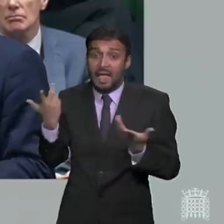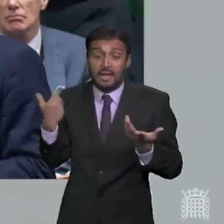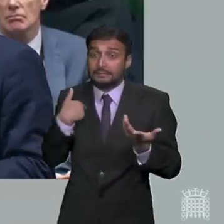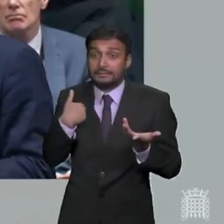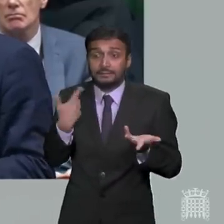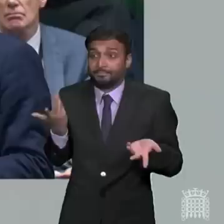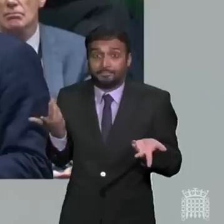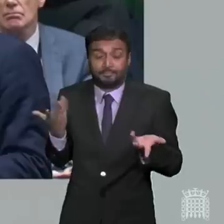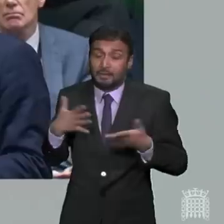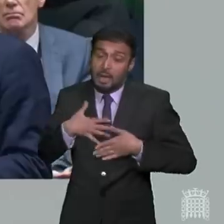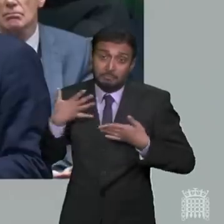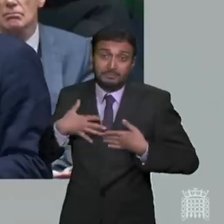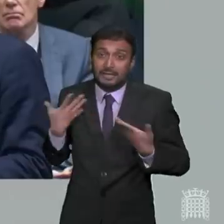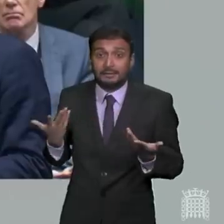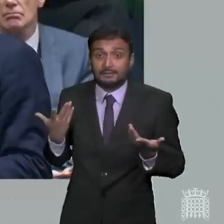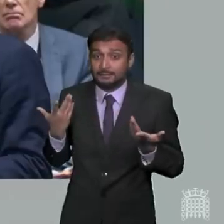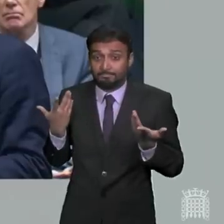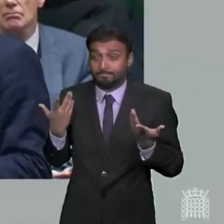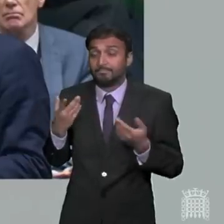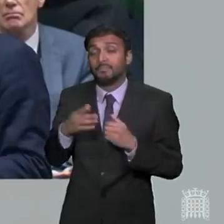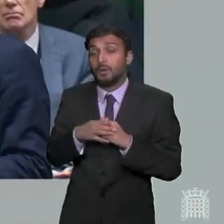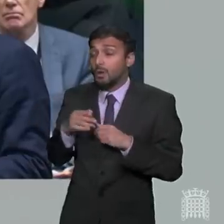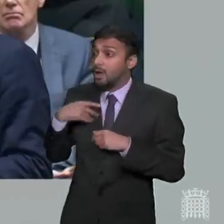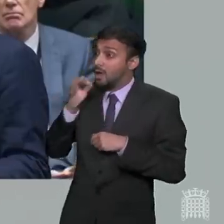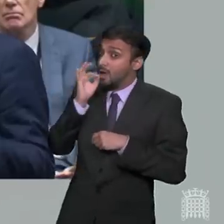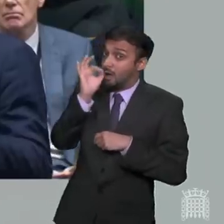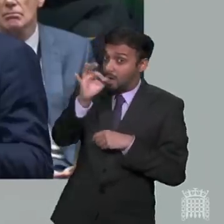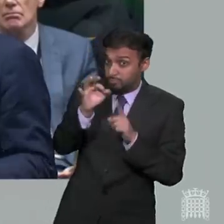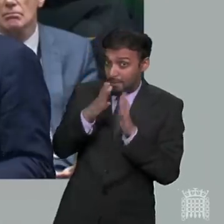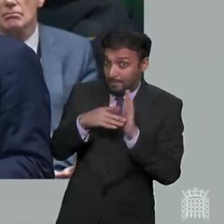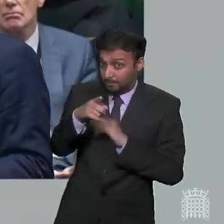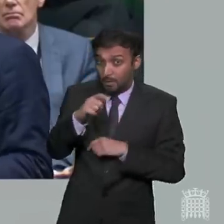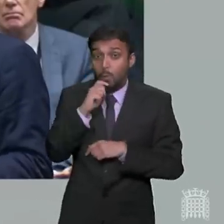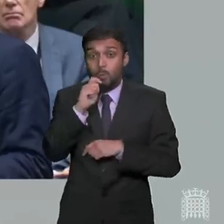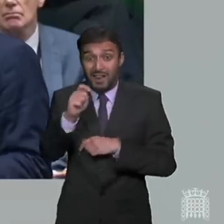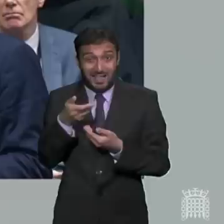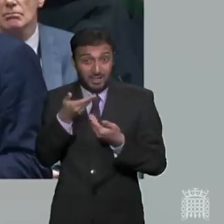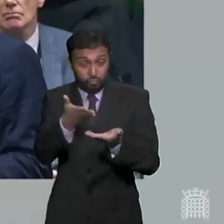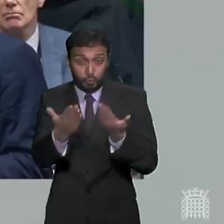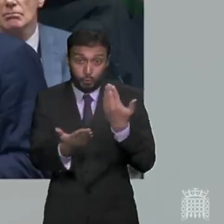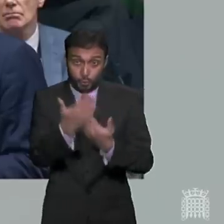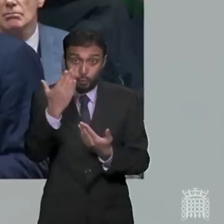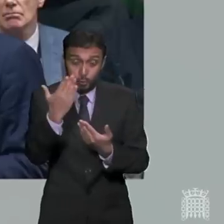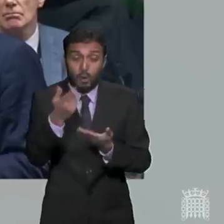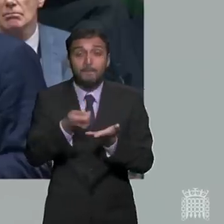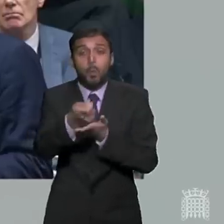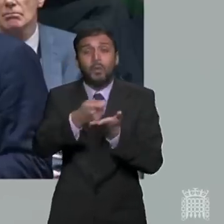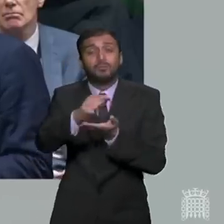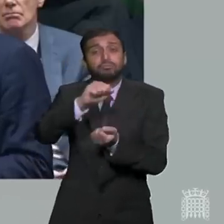Will the Prime Minister introduce a new mortgage protection fund, paid for by reversing his tax cuts for the banks?